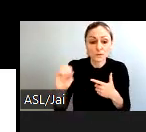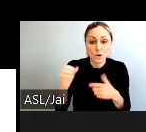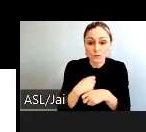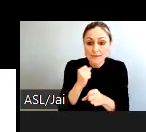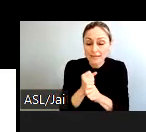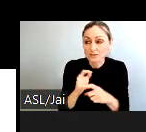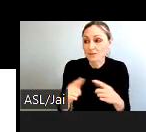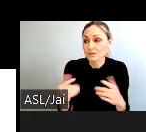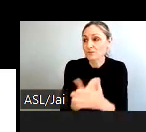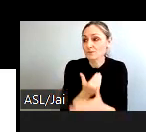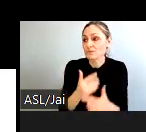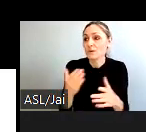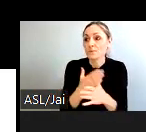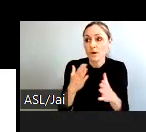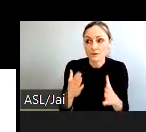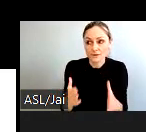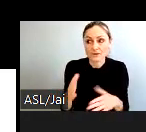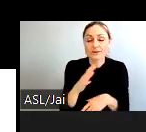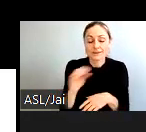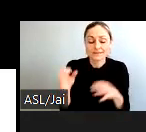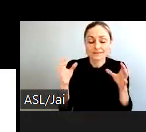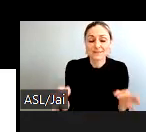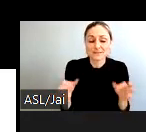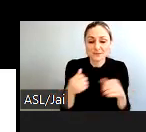And partnering and decision making is new. I have been a state employee for 15 years.